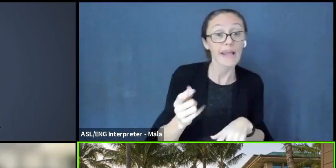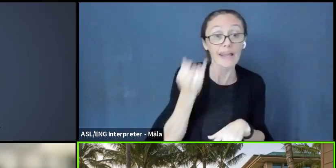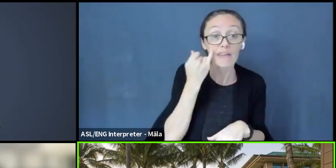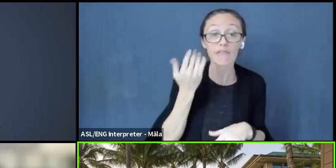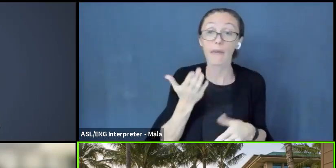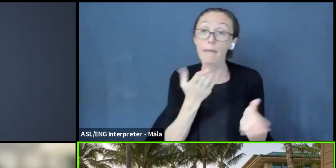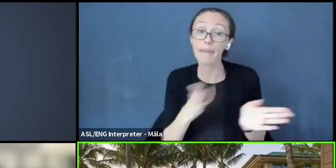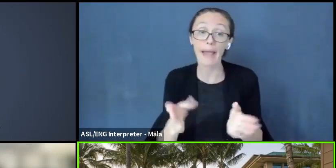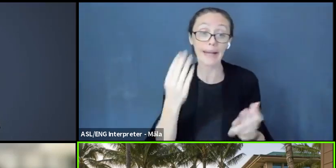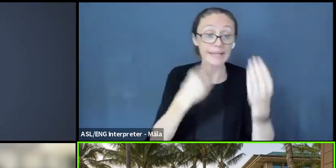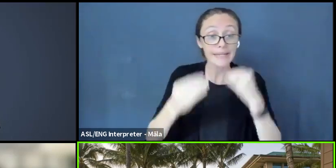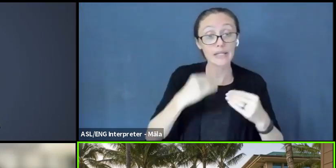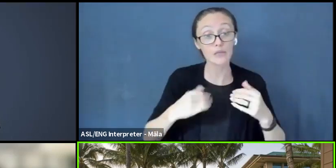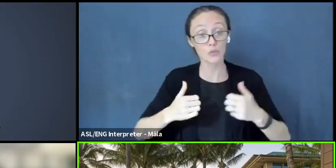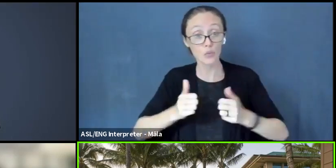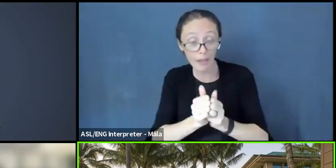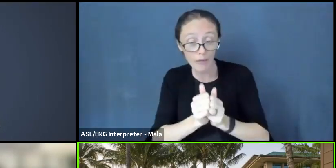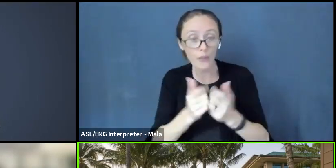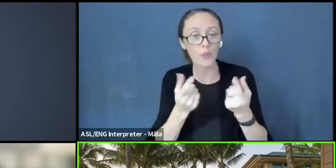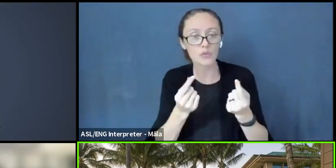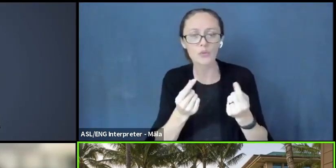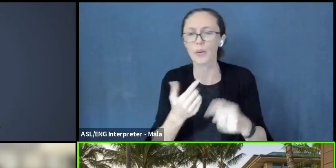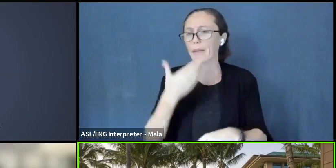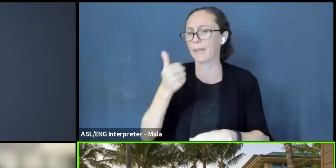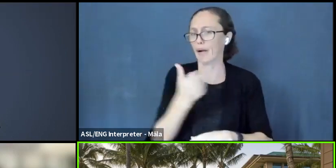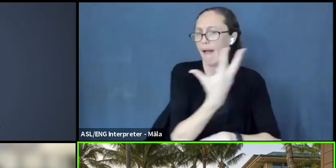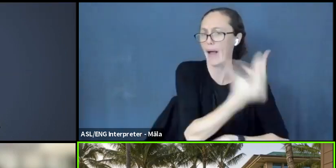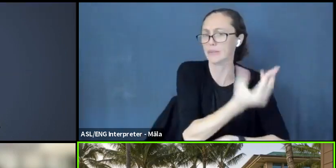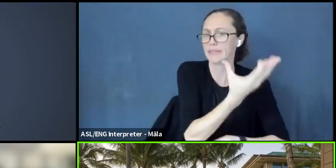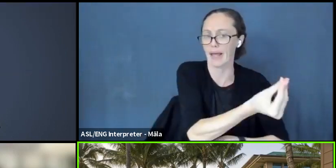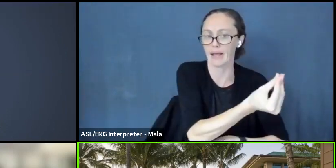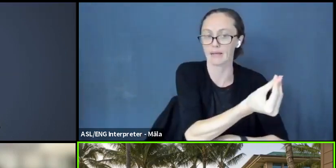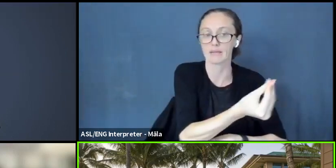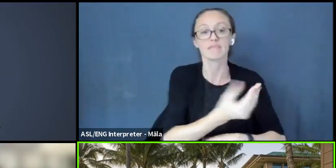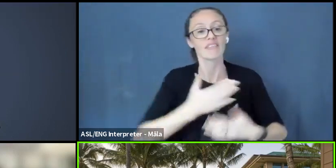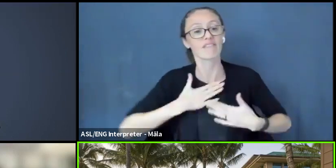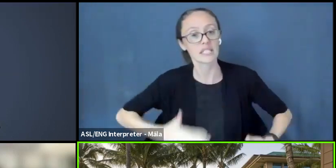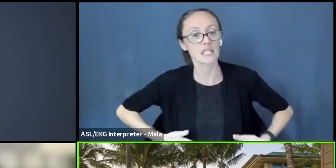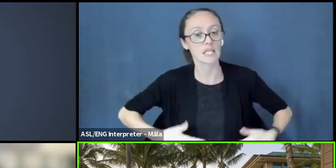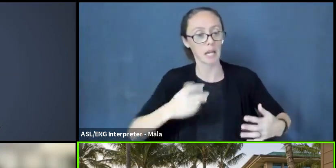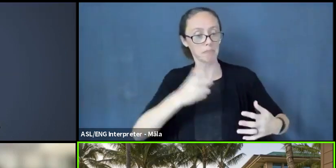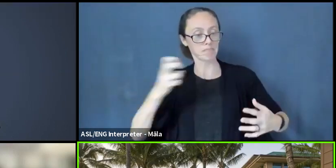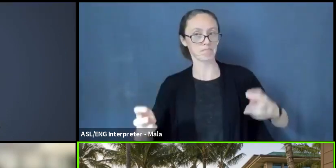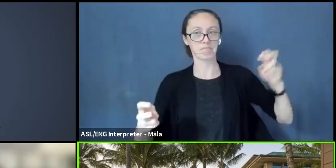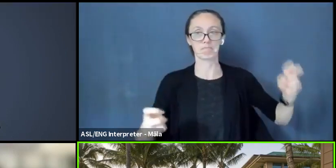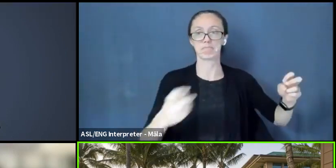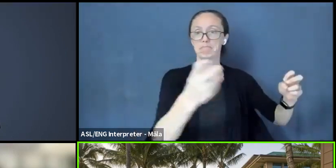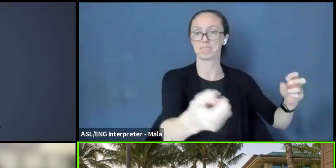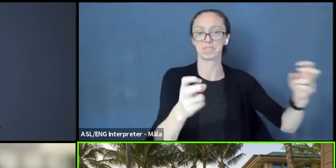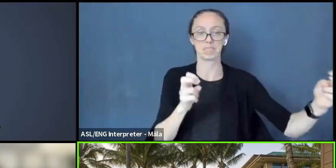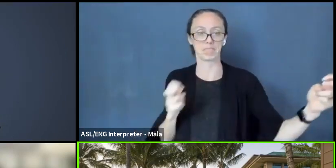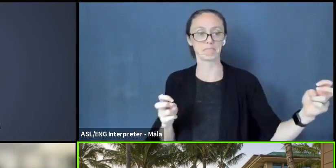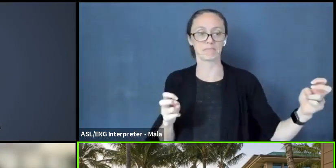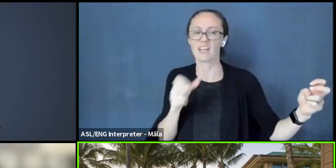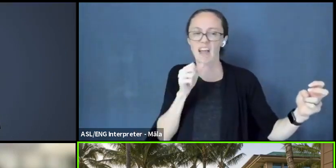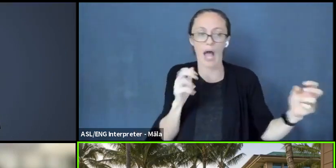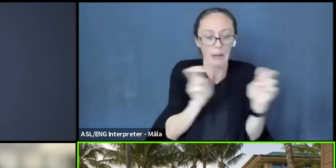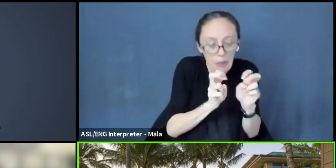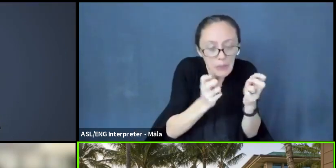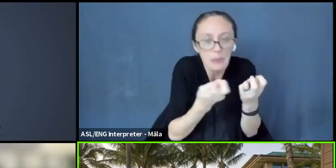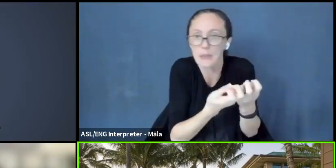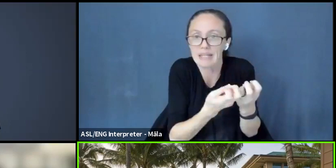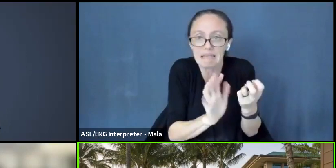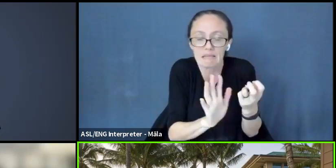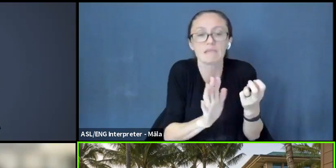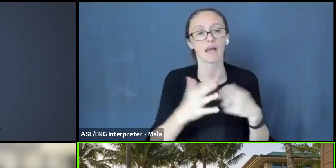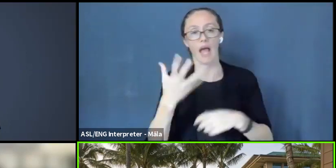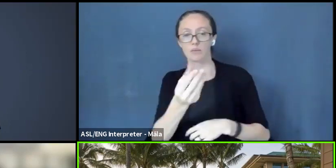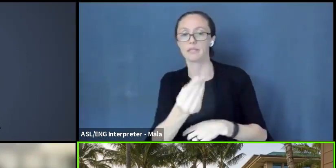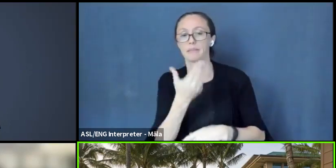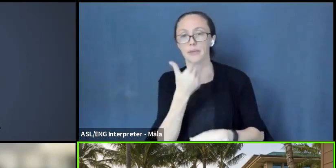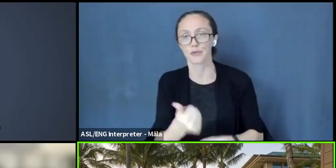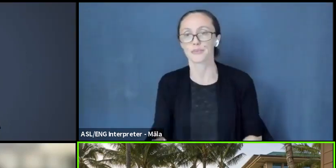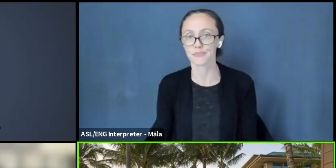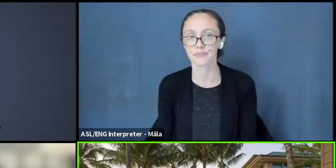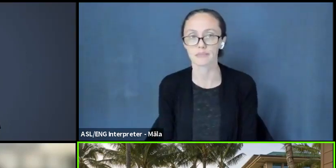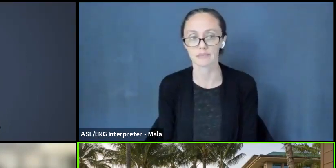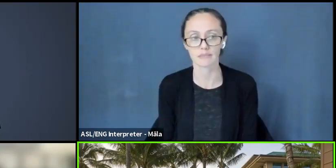be physically spaced as much as possible of the eating outdoors is definitely preferred.